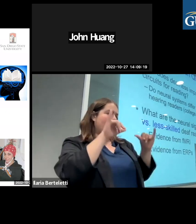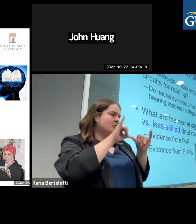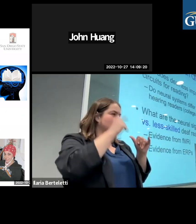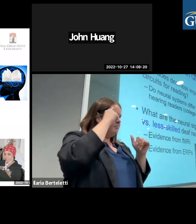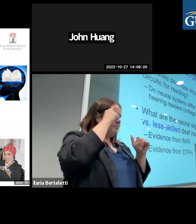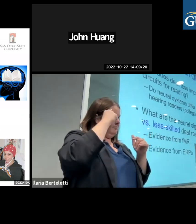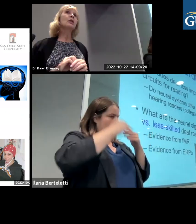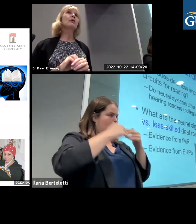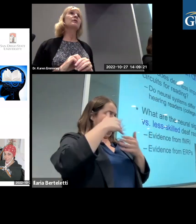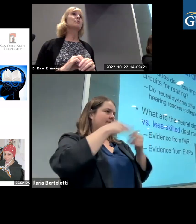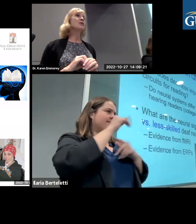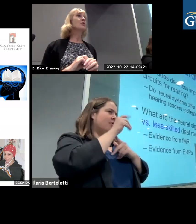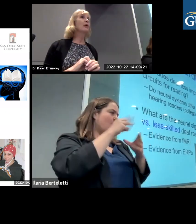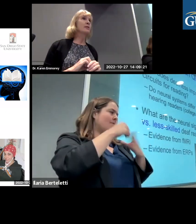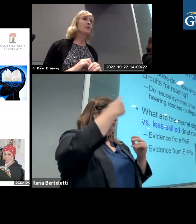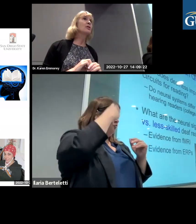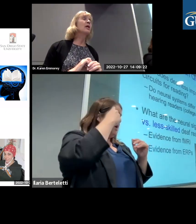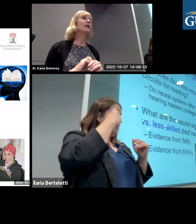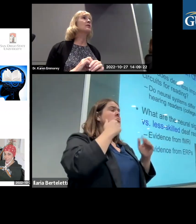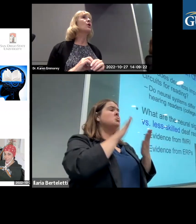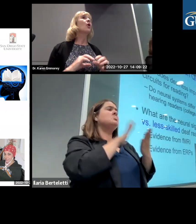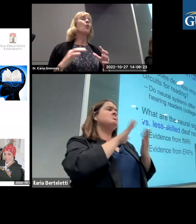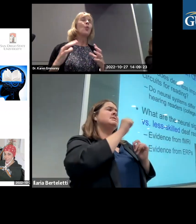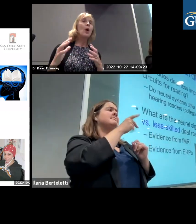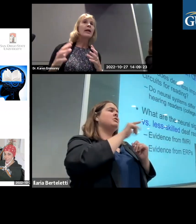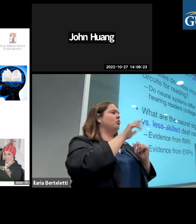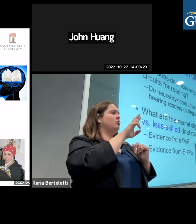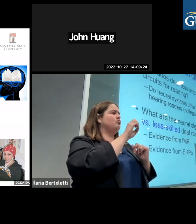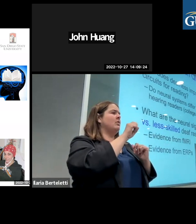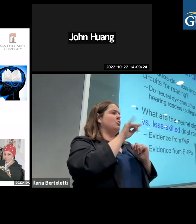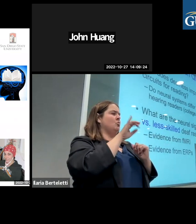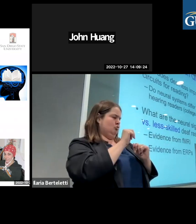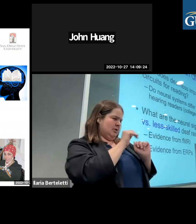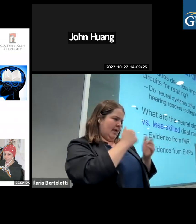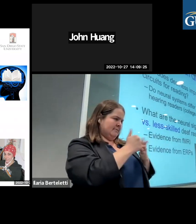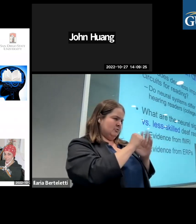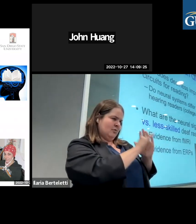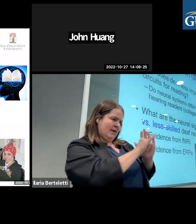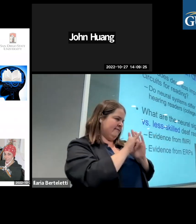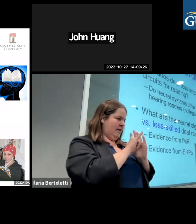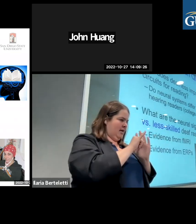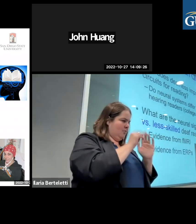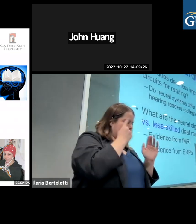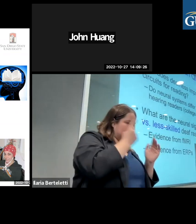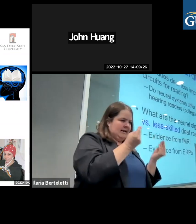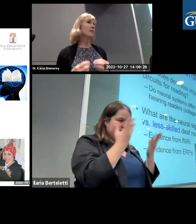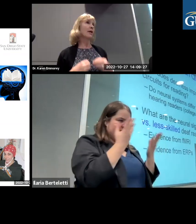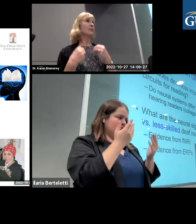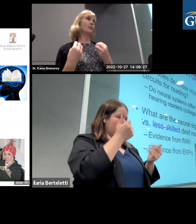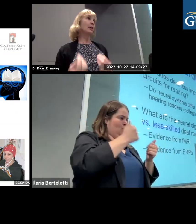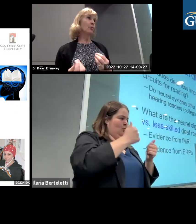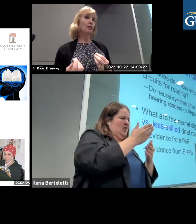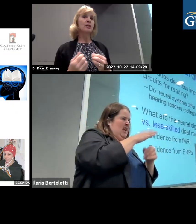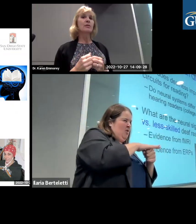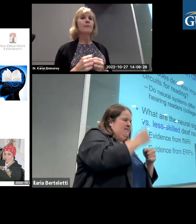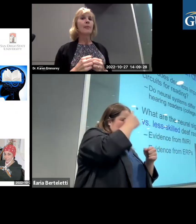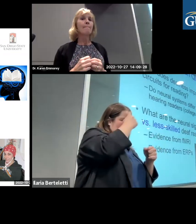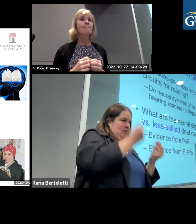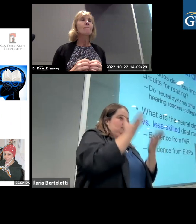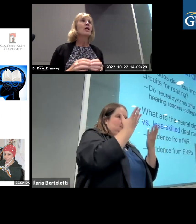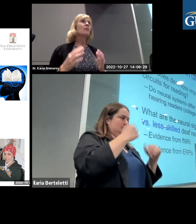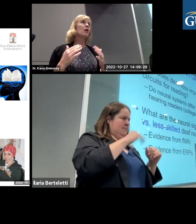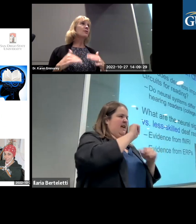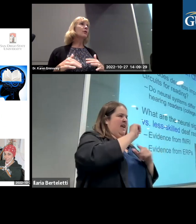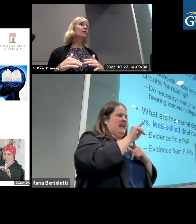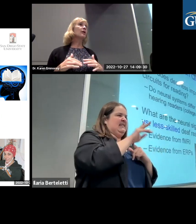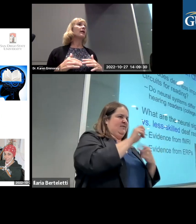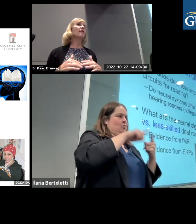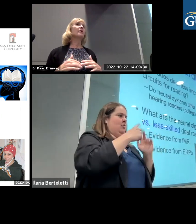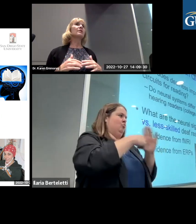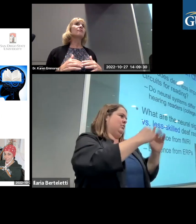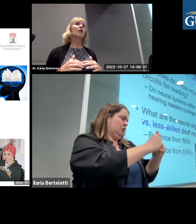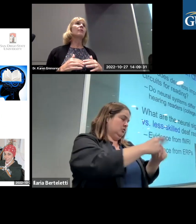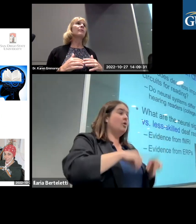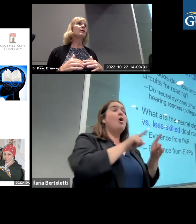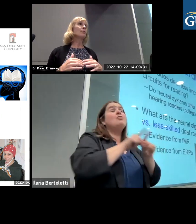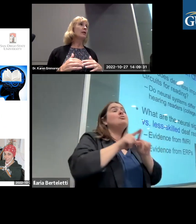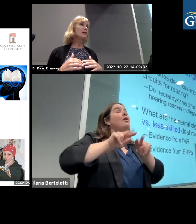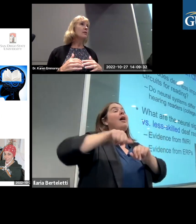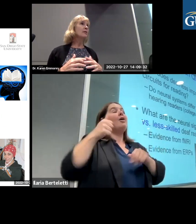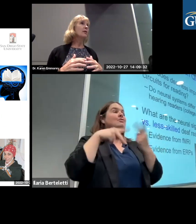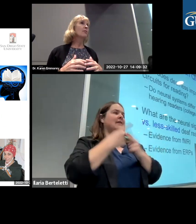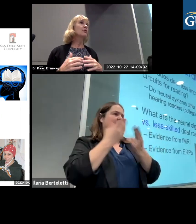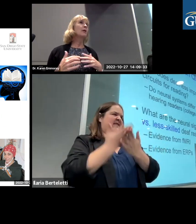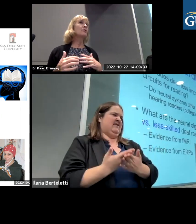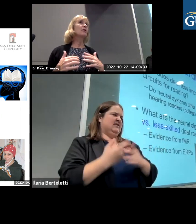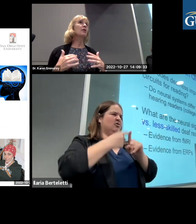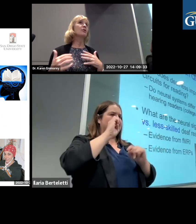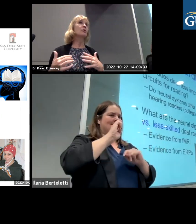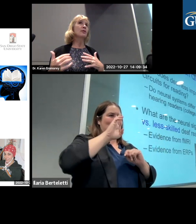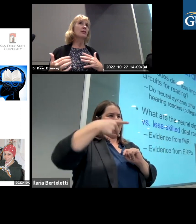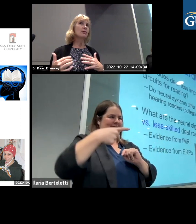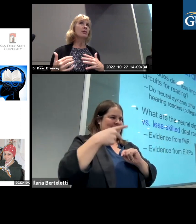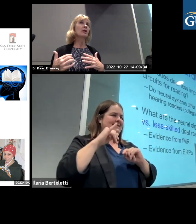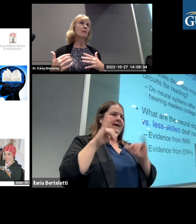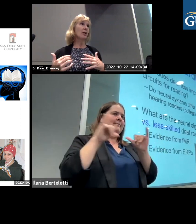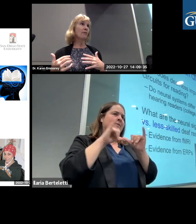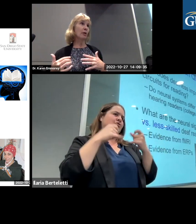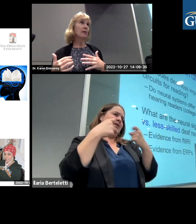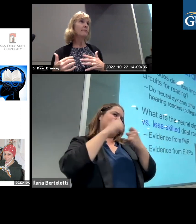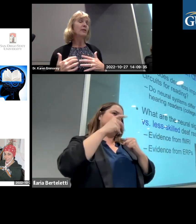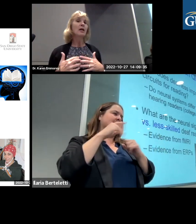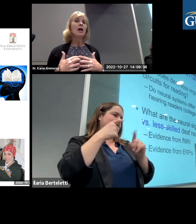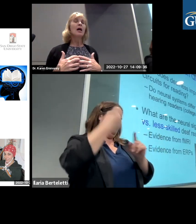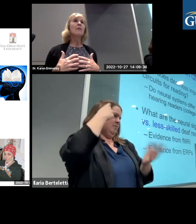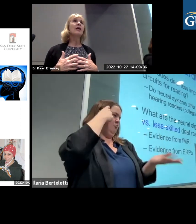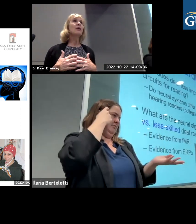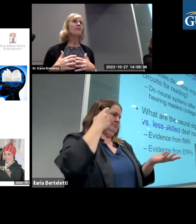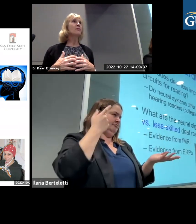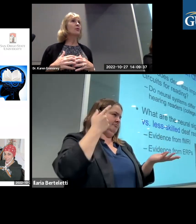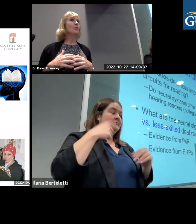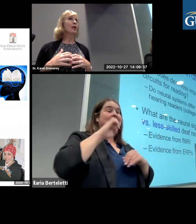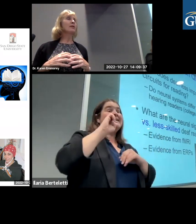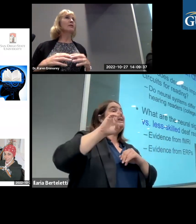And we're also thinking about evidence from erps which measure the electrical signals coming out of the brain. Um, they don't have so great uh spatial resolution on where in the brain but a really nice temporal decision in terms of the timing of the processes of reading.